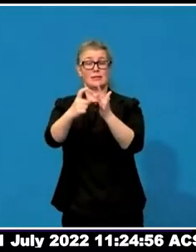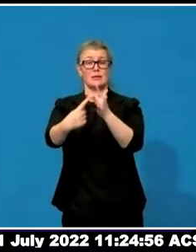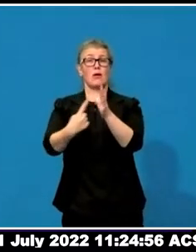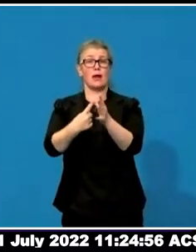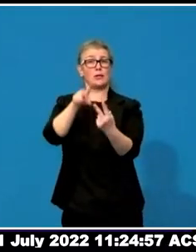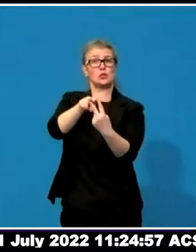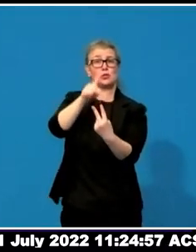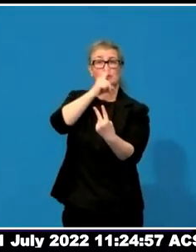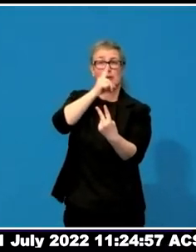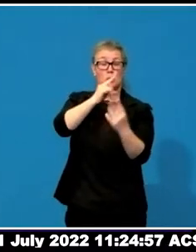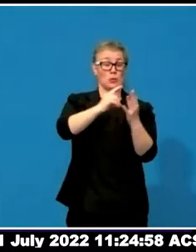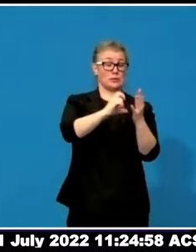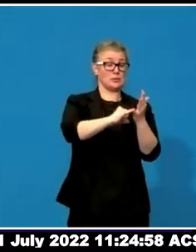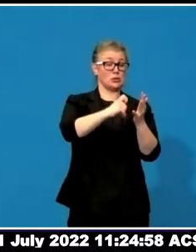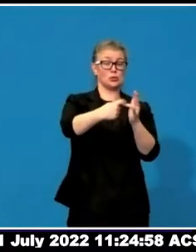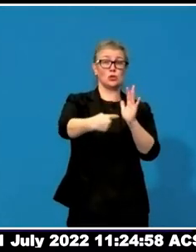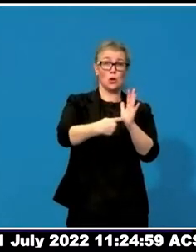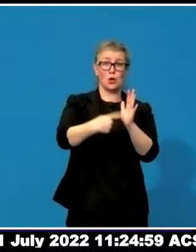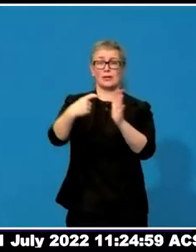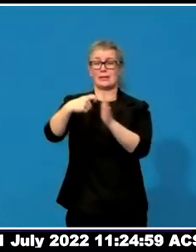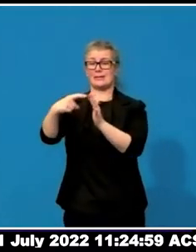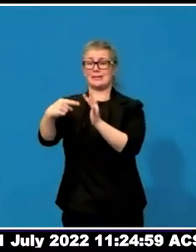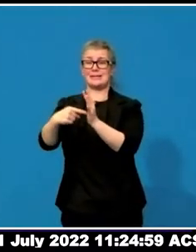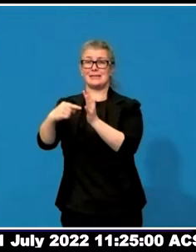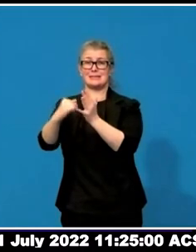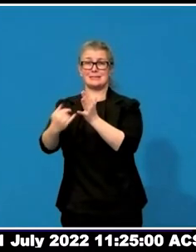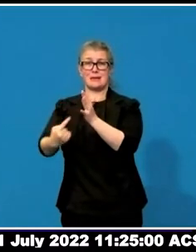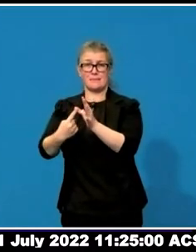Kitsa Papadopoulos is the Branch Manager, Market Intervention and Commissioning for the